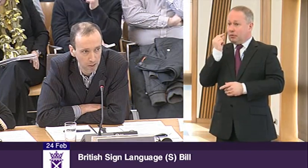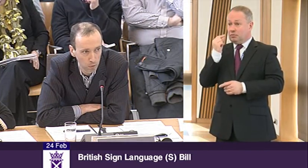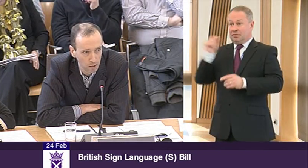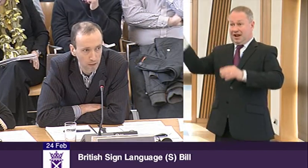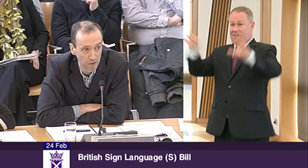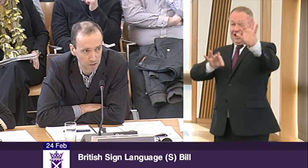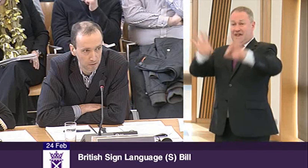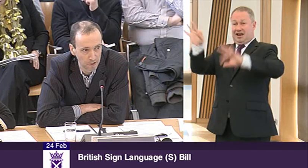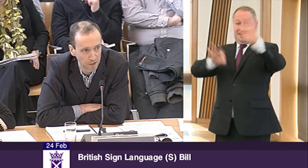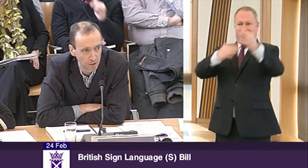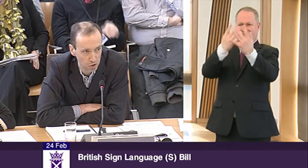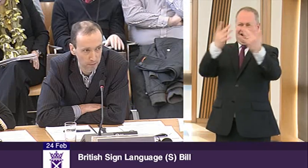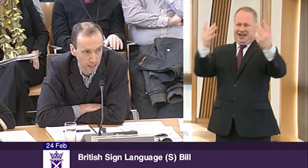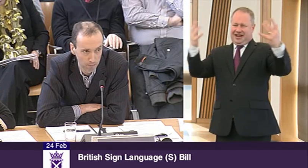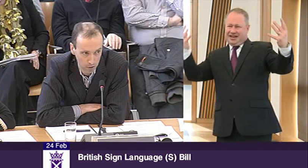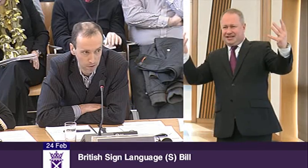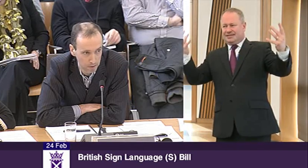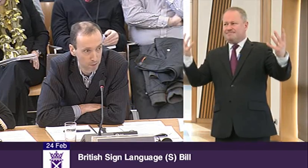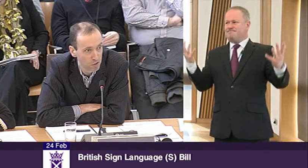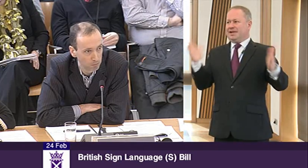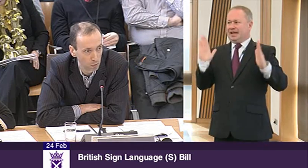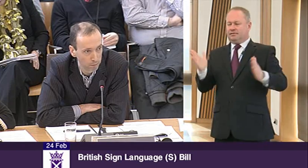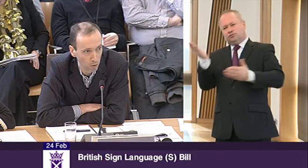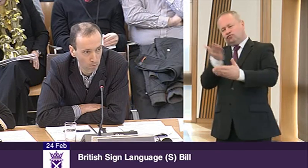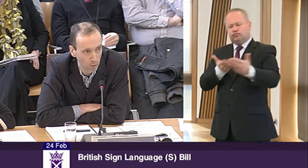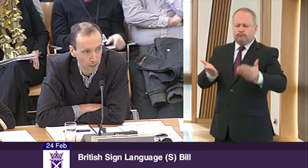large group of people will be around the table, and there is a discussion to be had about